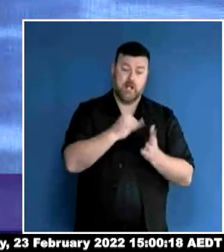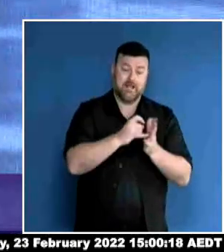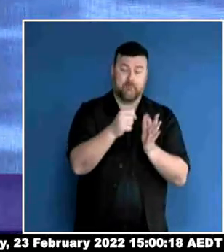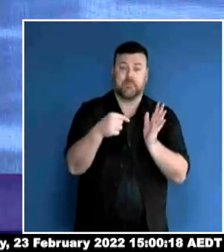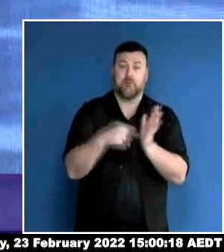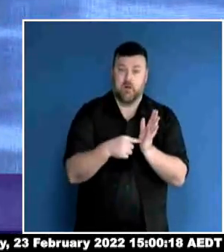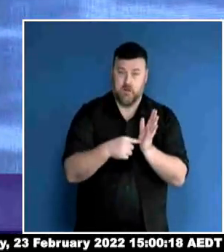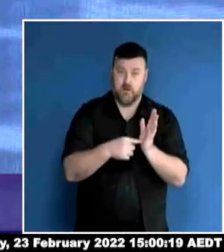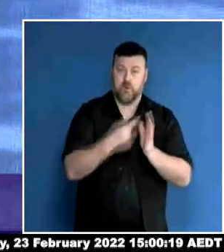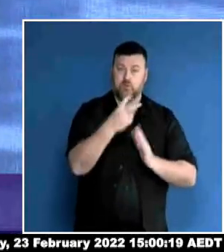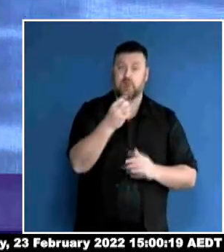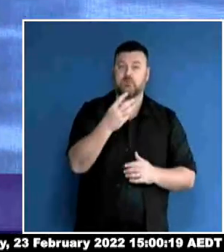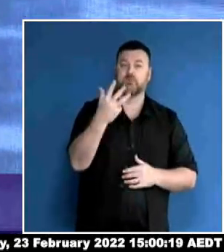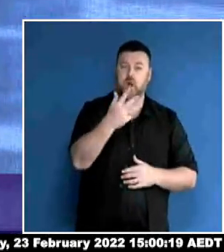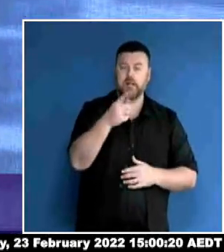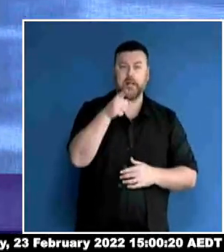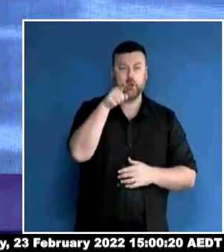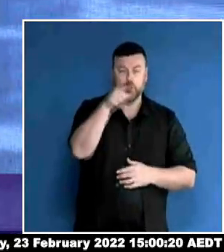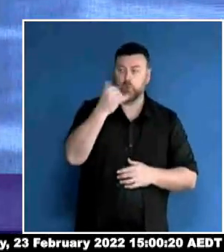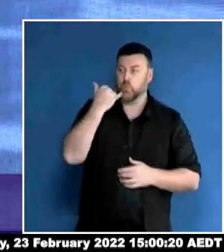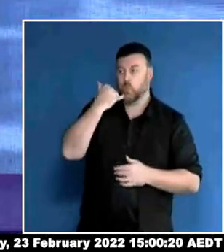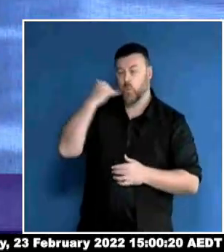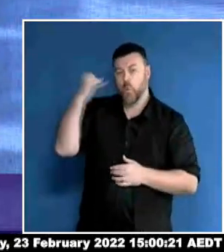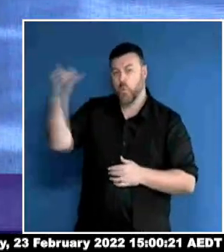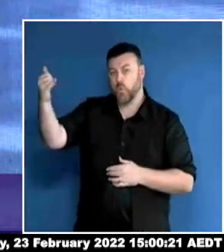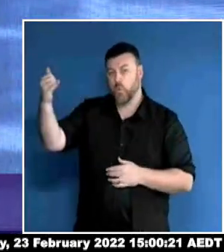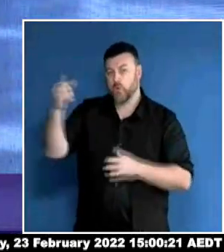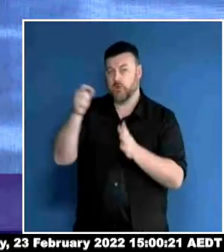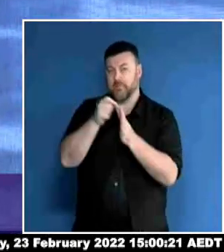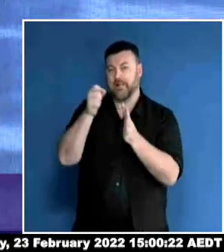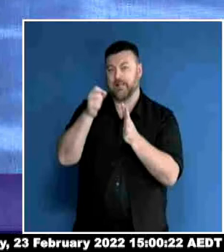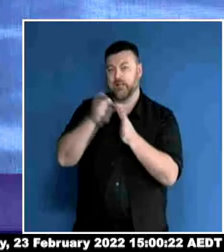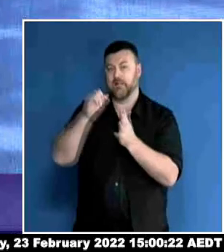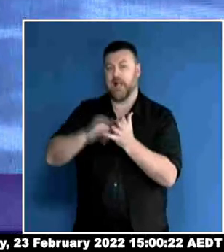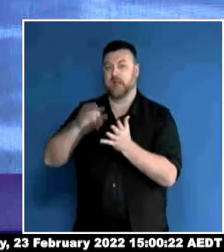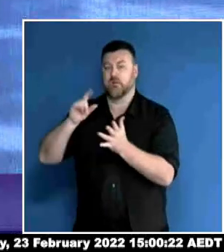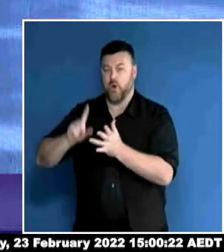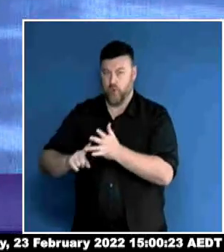support person, because you had some concerns about the structure of the BusyBeans